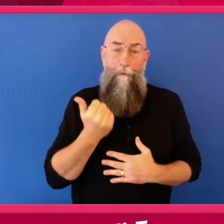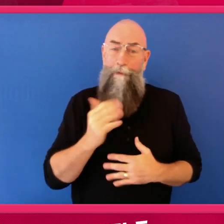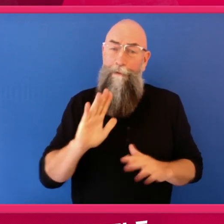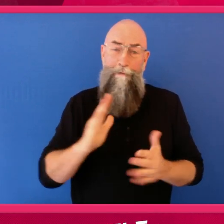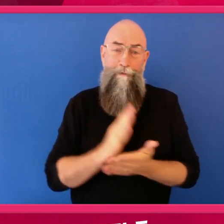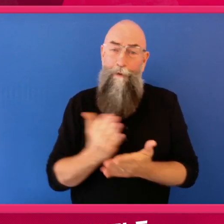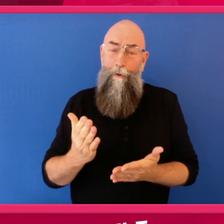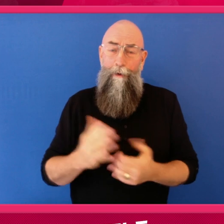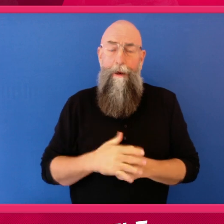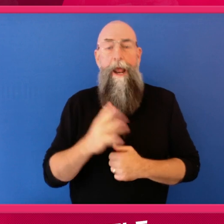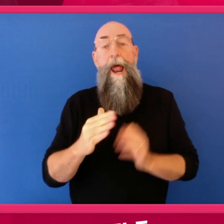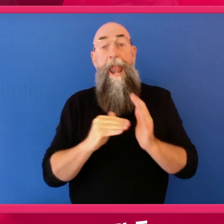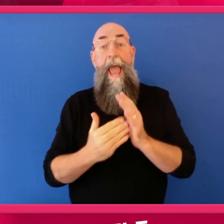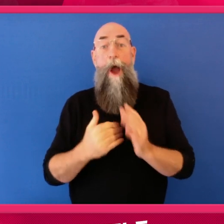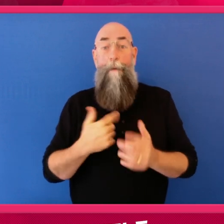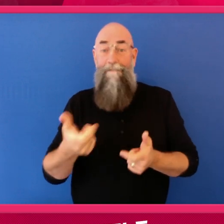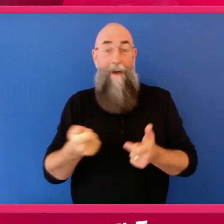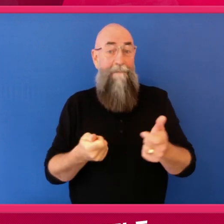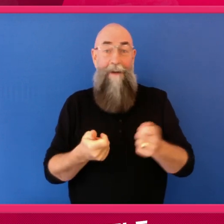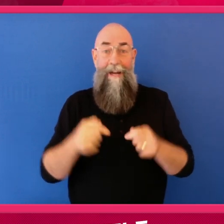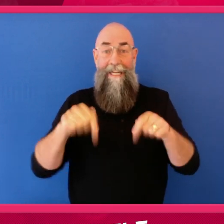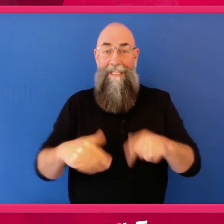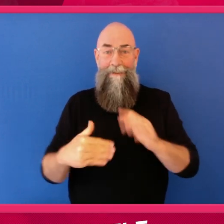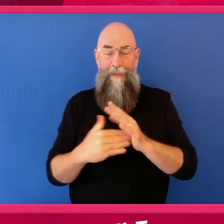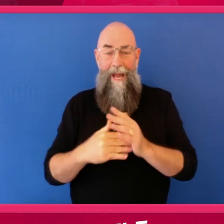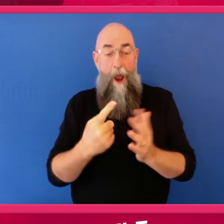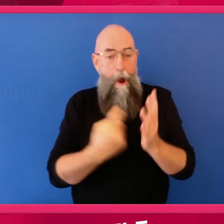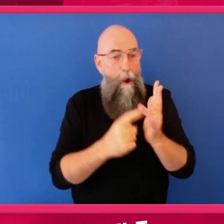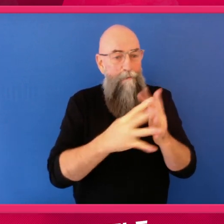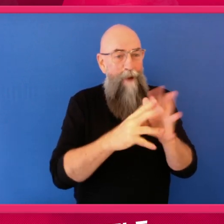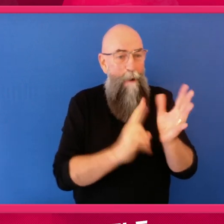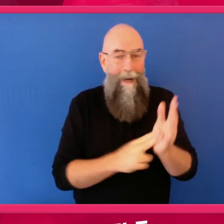Now we've got them here today. Rowan, Ben, welcome to You Little Ripper, and on your